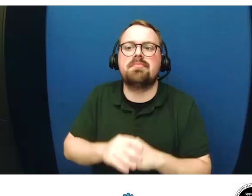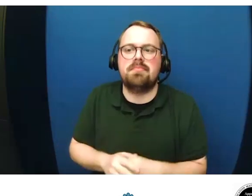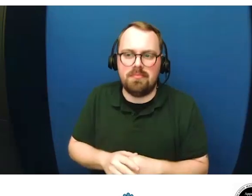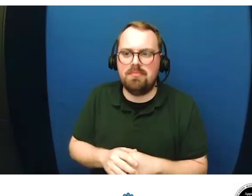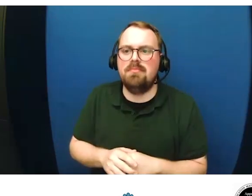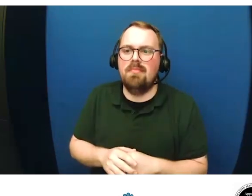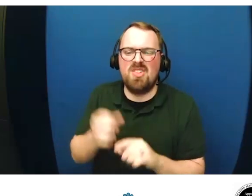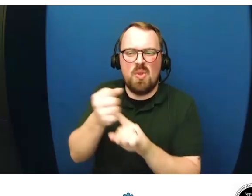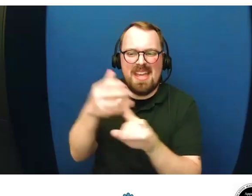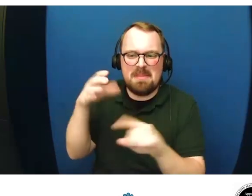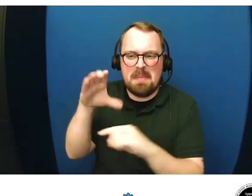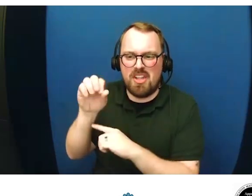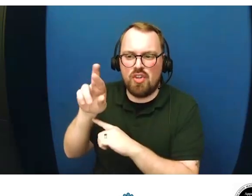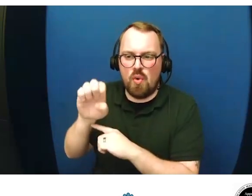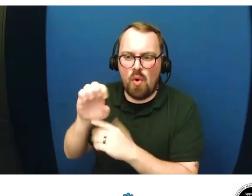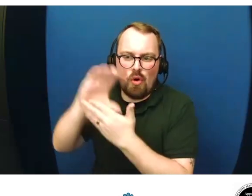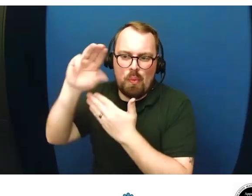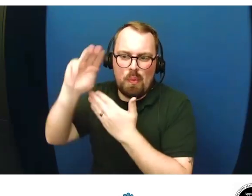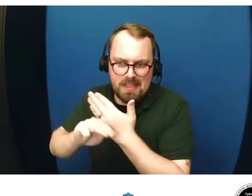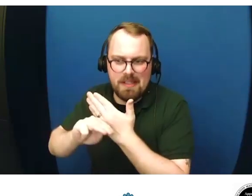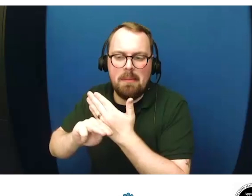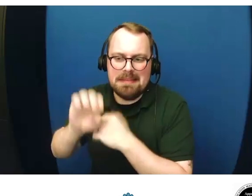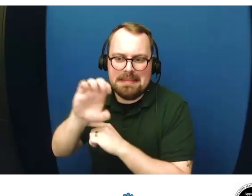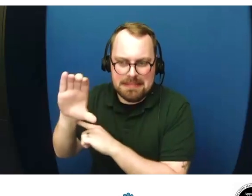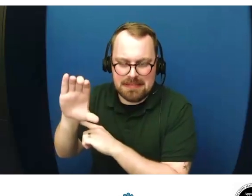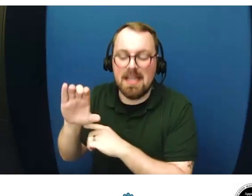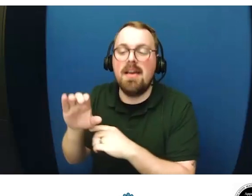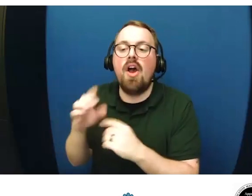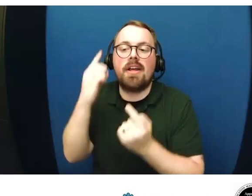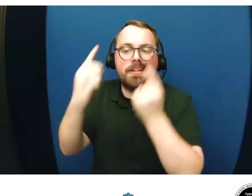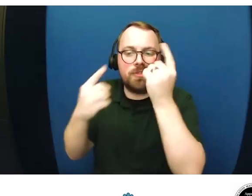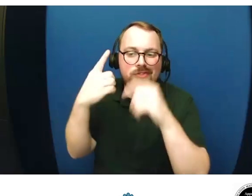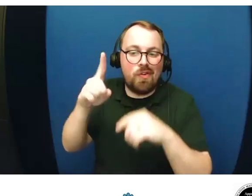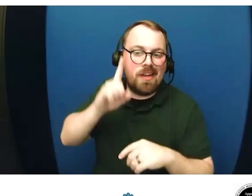that's what ECC stands for–Considerations for students who are deafblind.